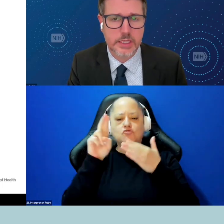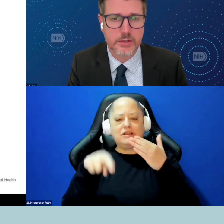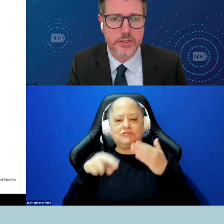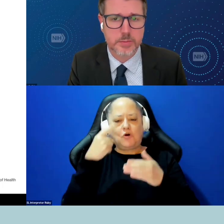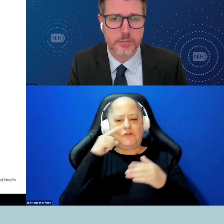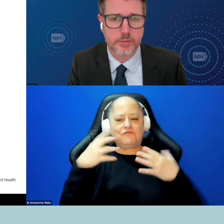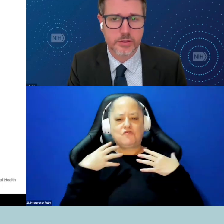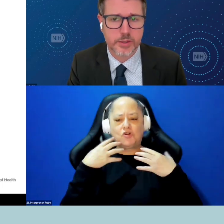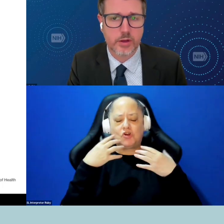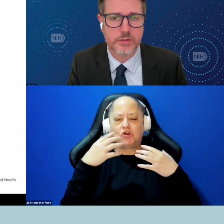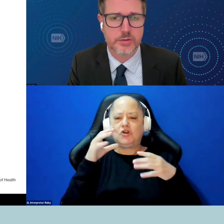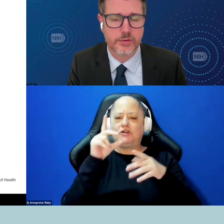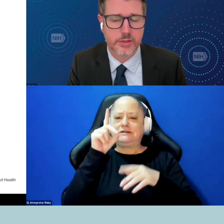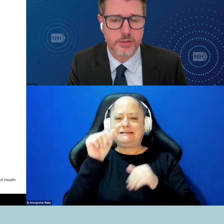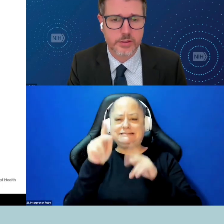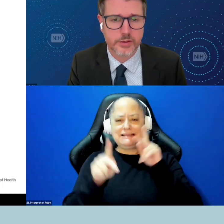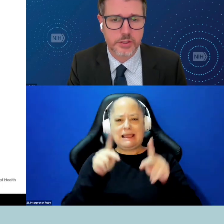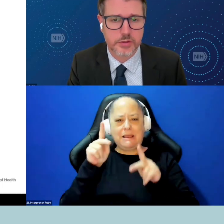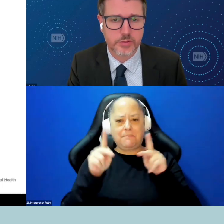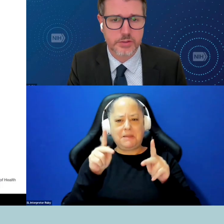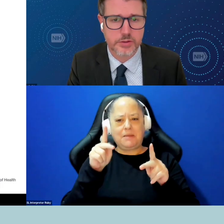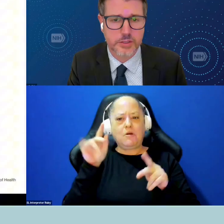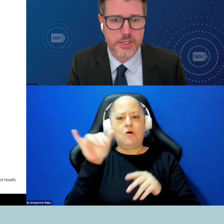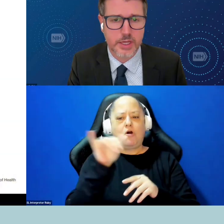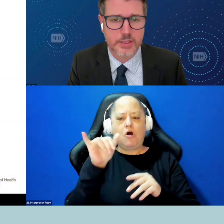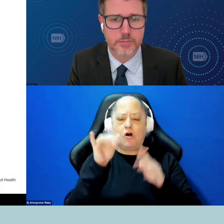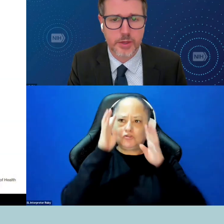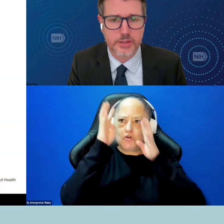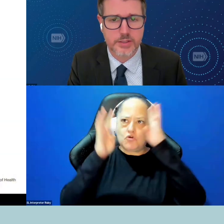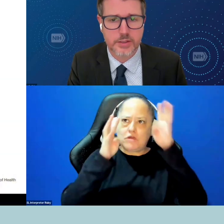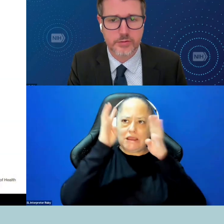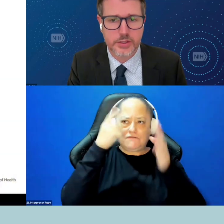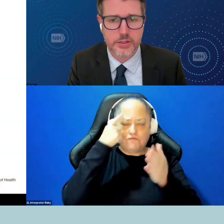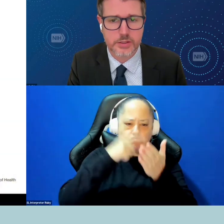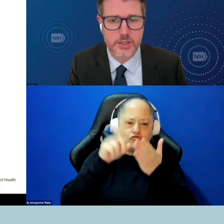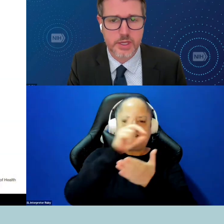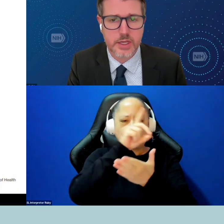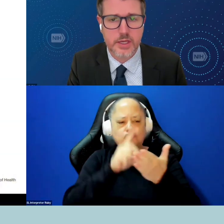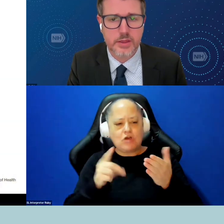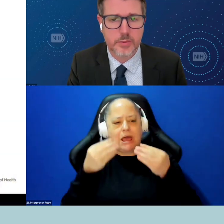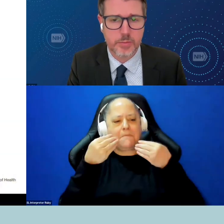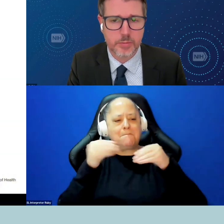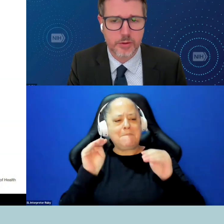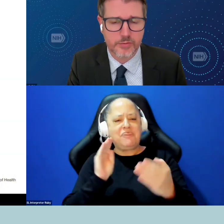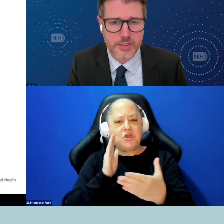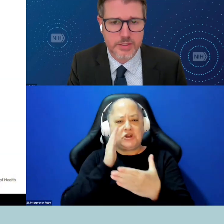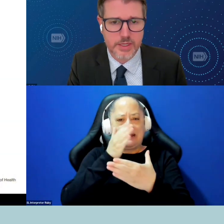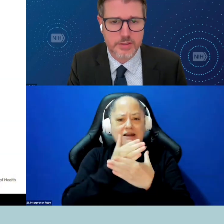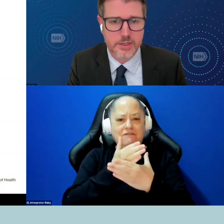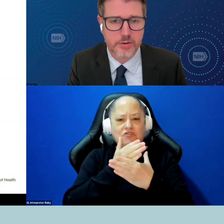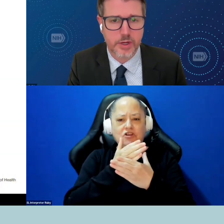Interdisciplinary approaches may also foster innovation in research designs, methods, and interventions that may promote advances outside